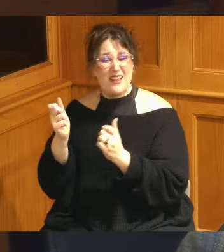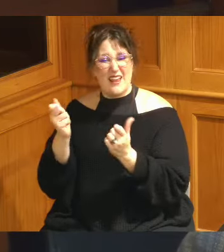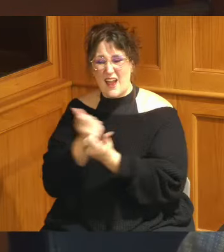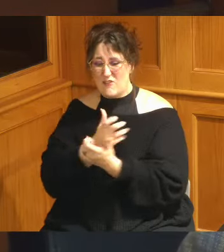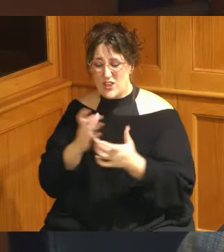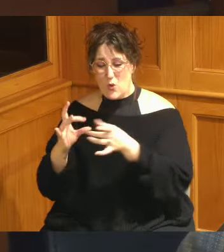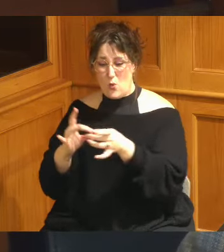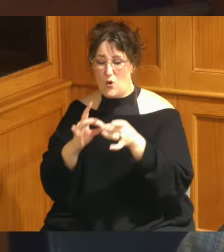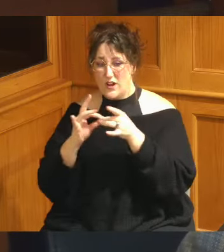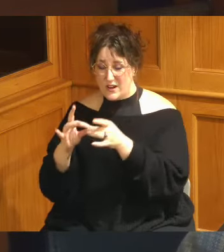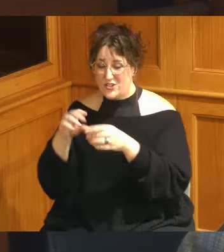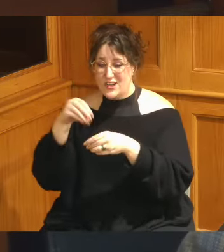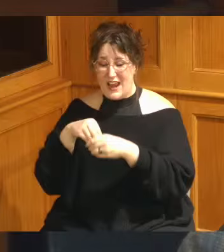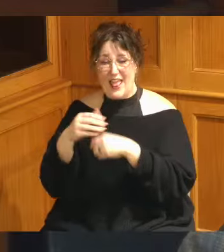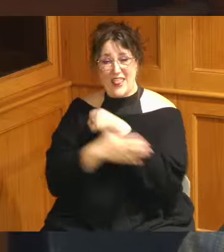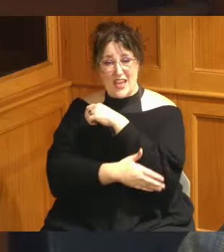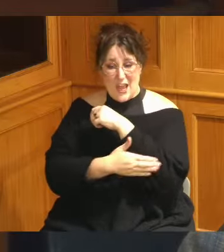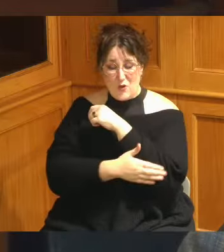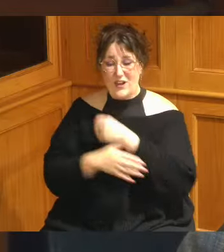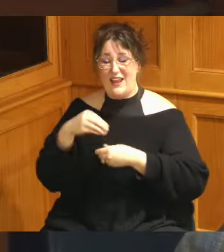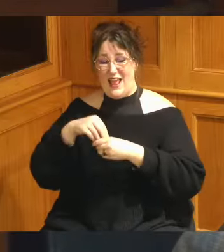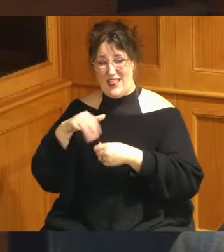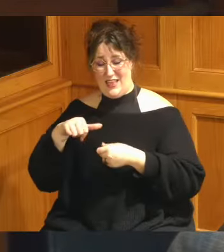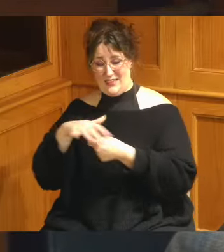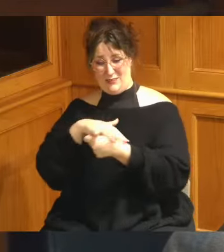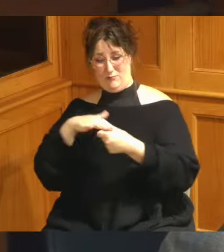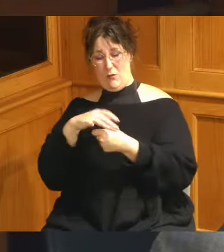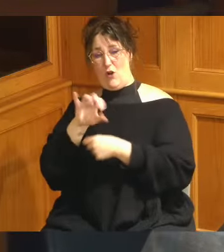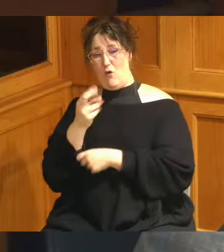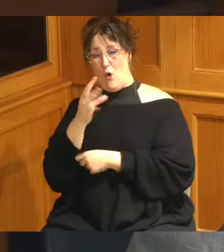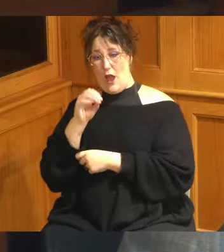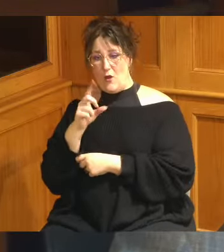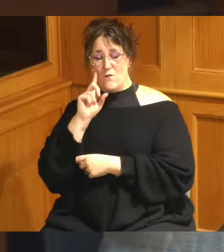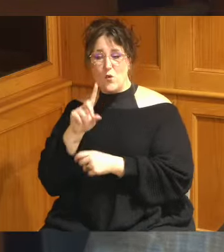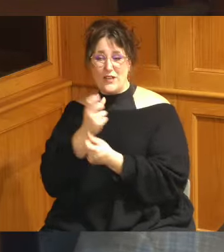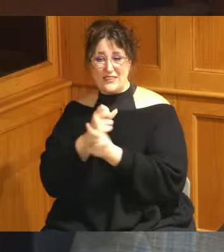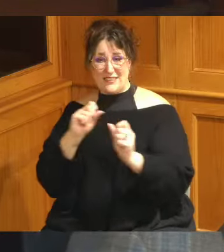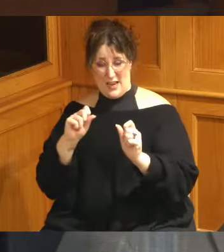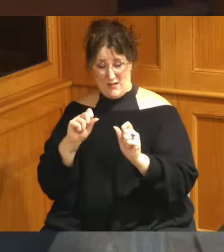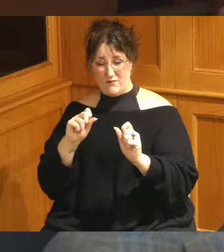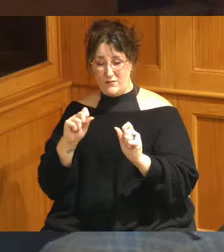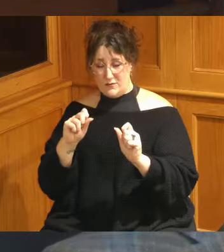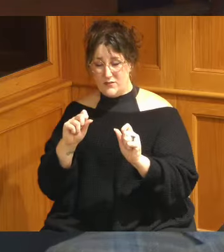in our county and in our region to keep our county safe from a lot of these disasters and different